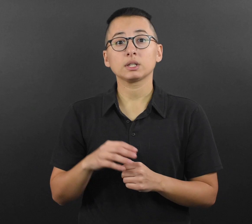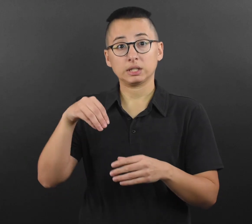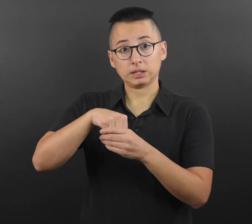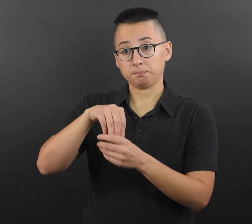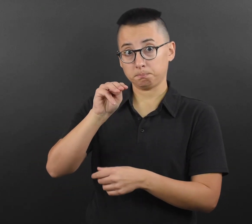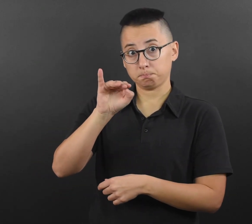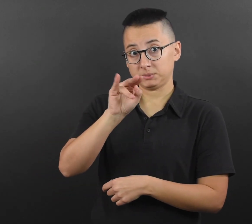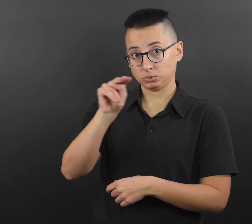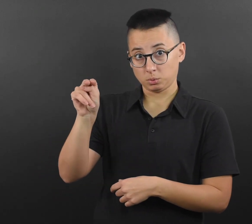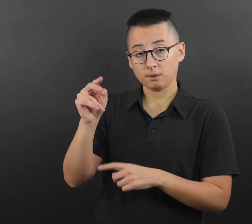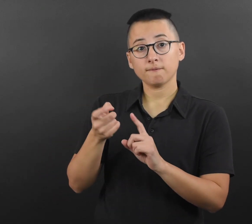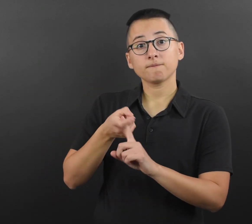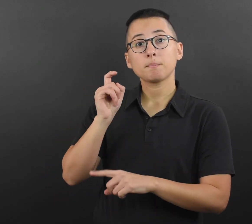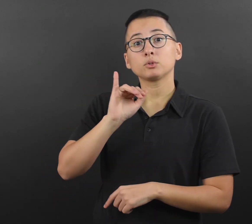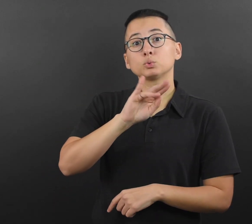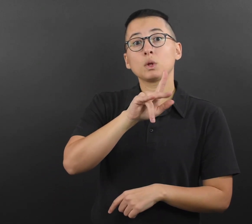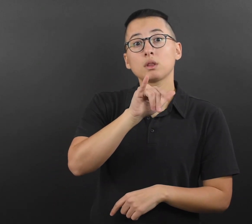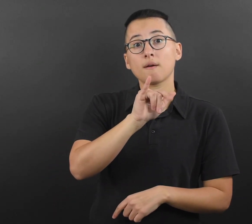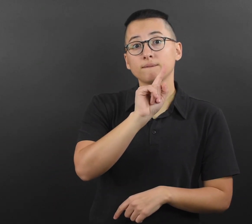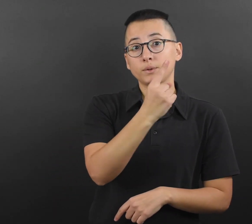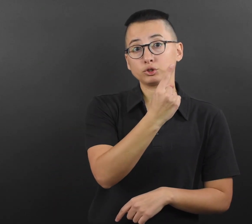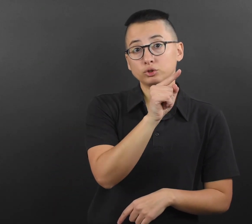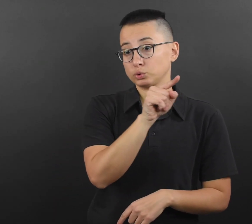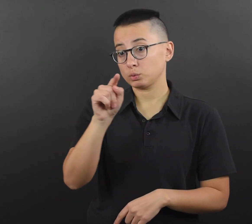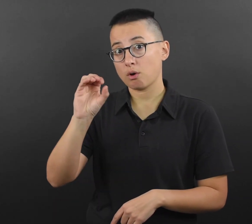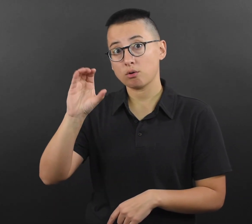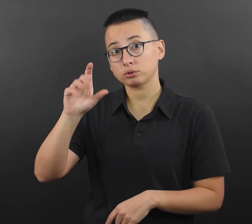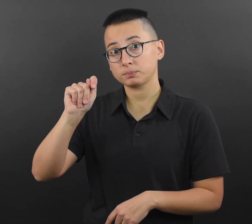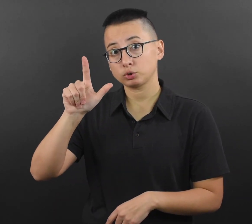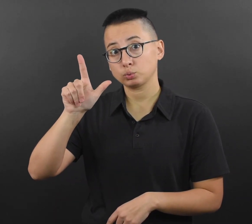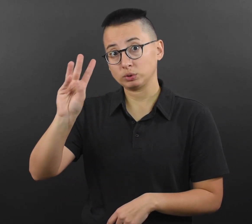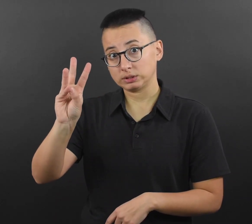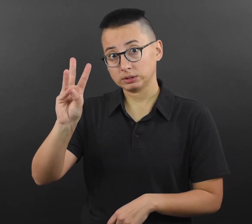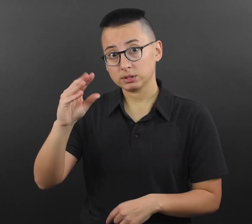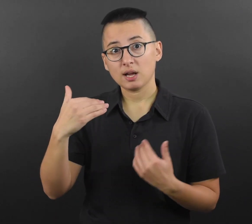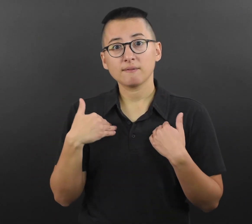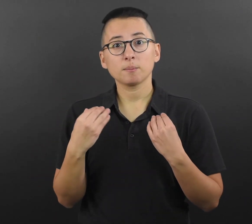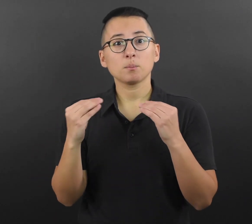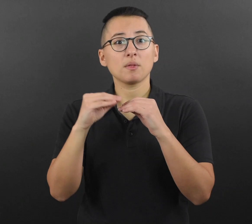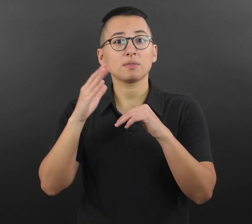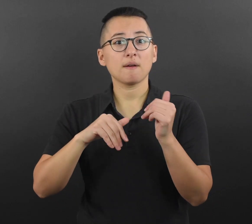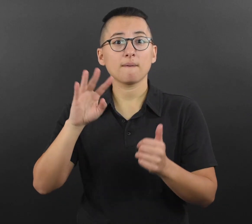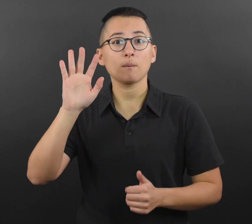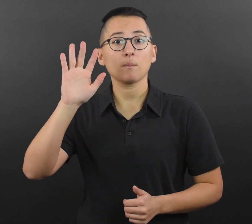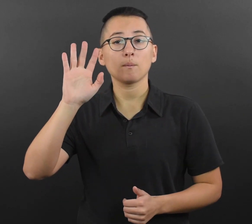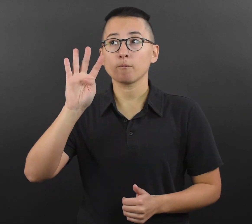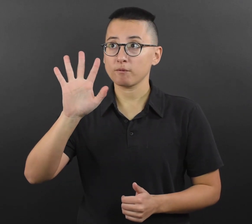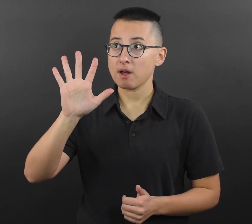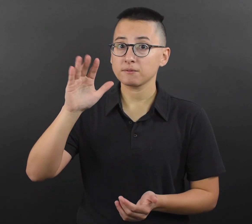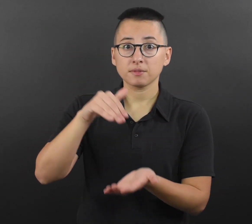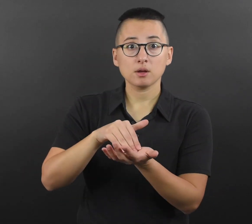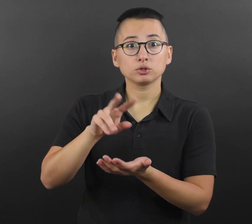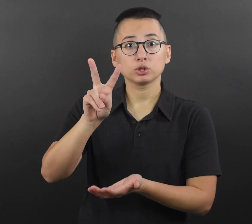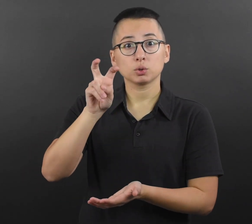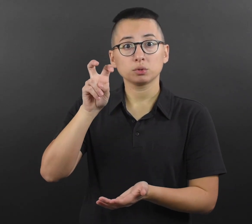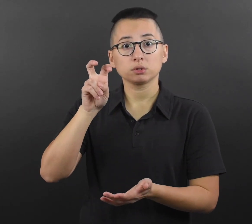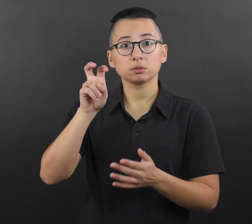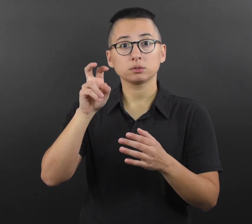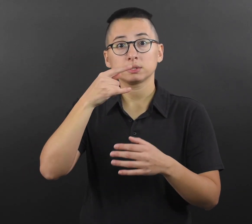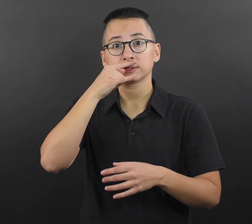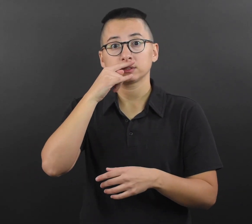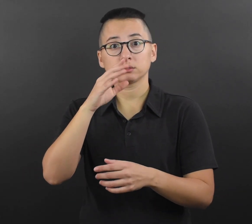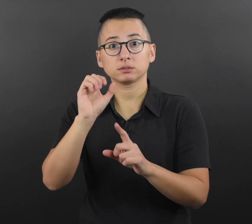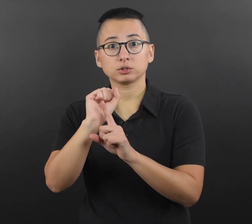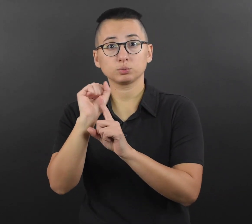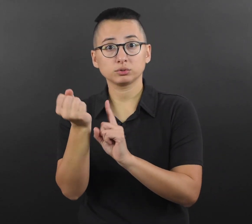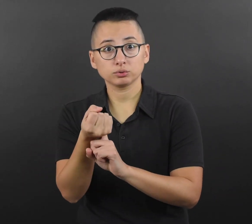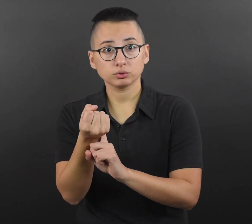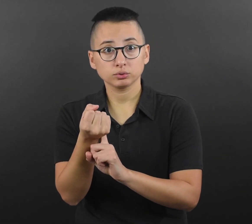From July 1 through October 26, there have been more than 45,200 pediatric cases and more